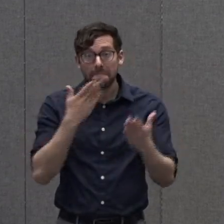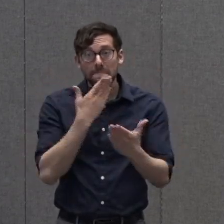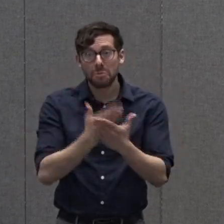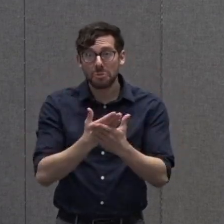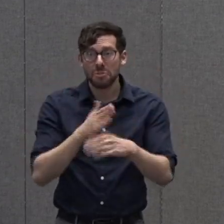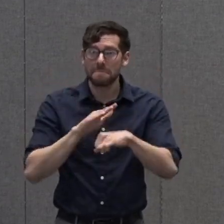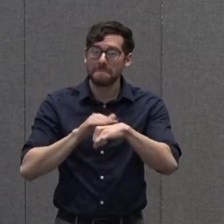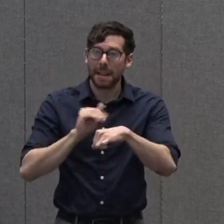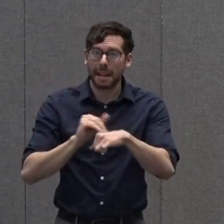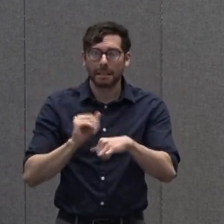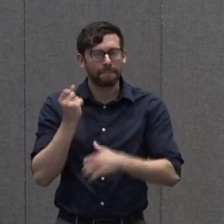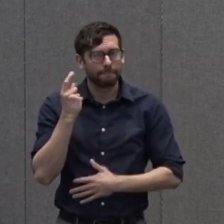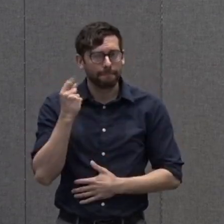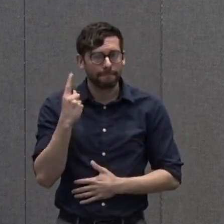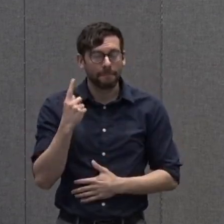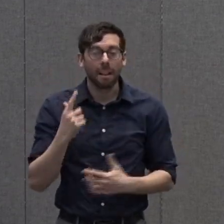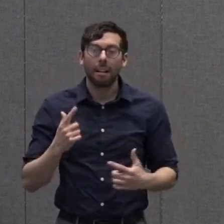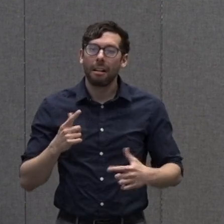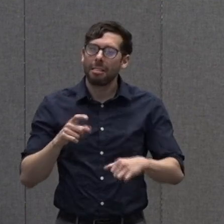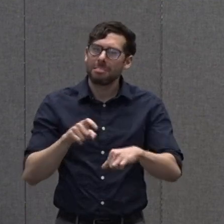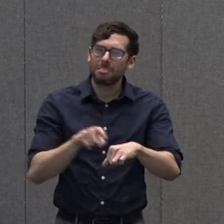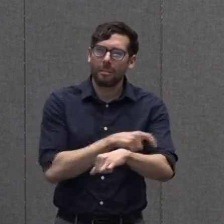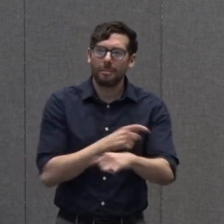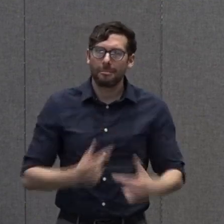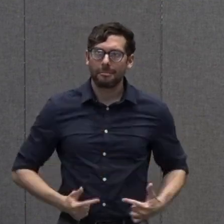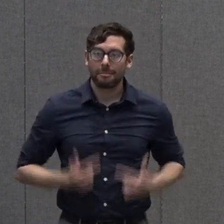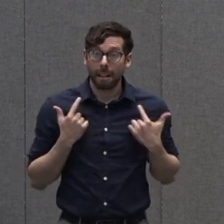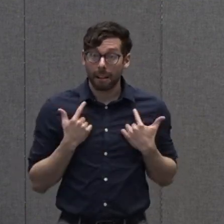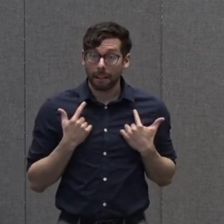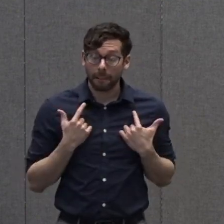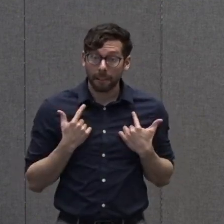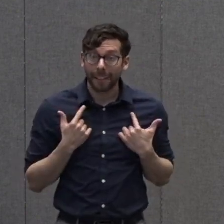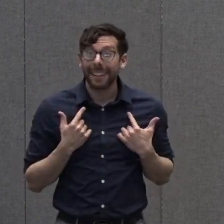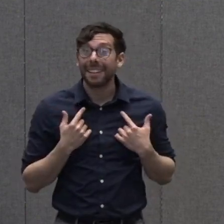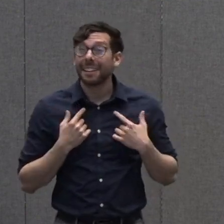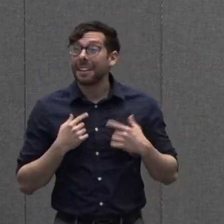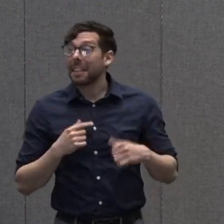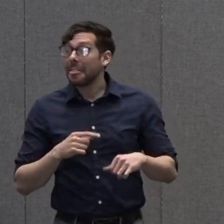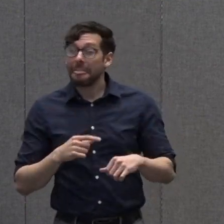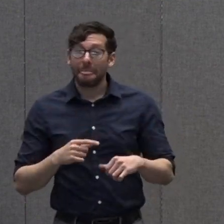The longest lived snake ever was a ball python that lived to the age of 47.